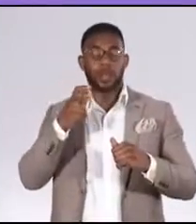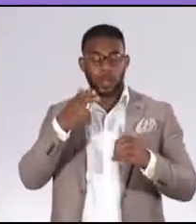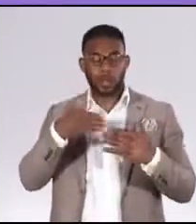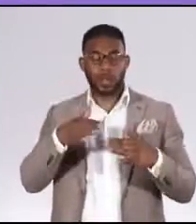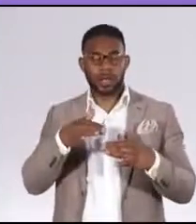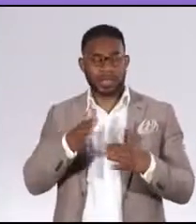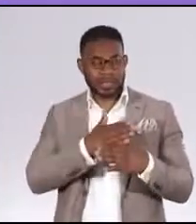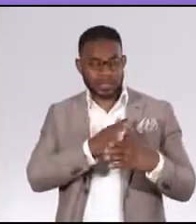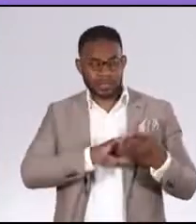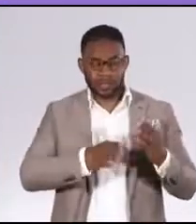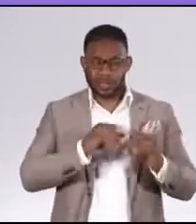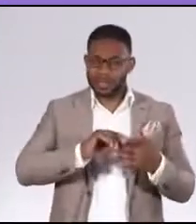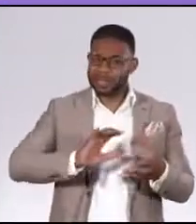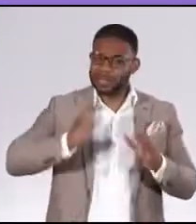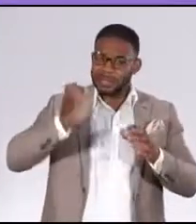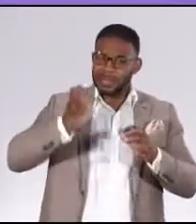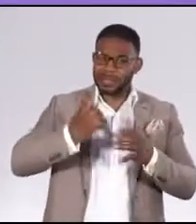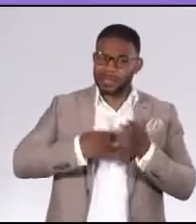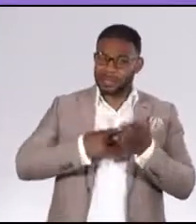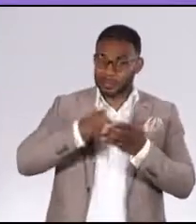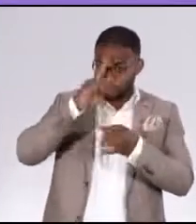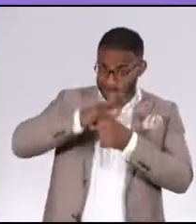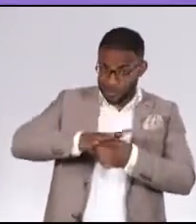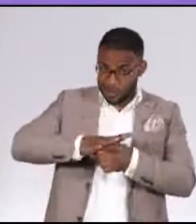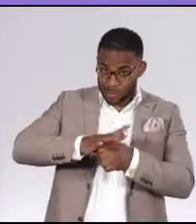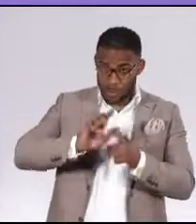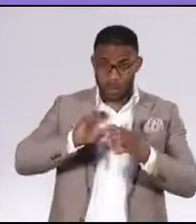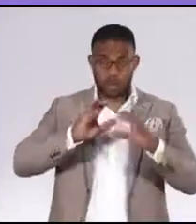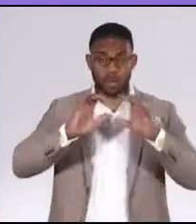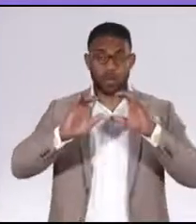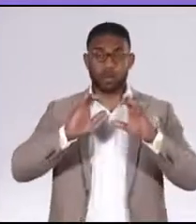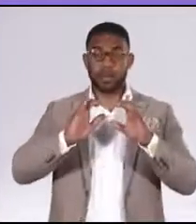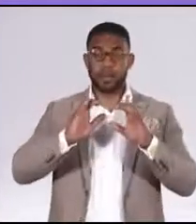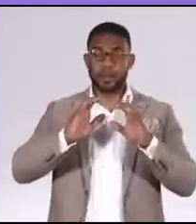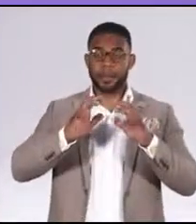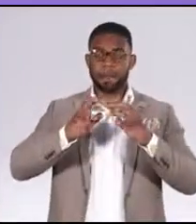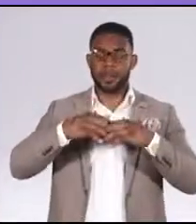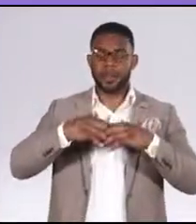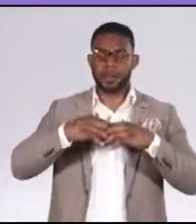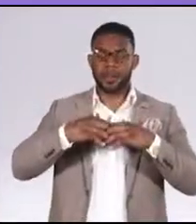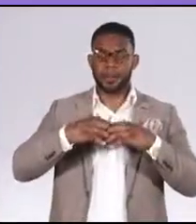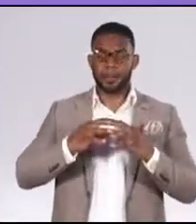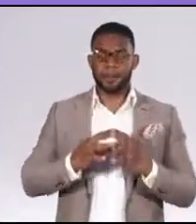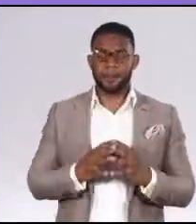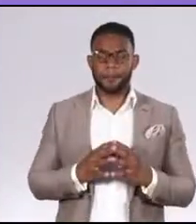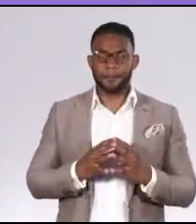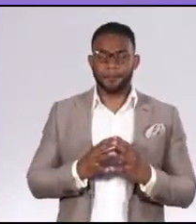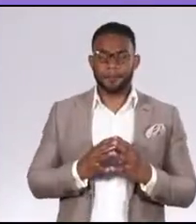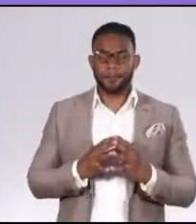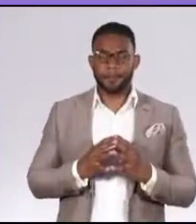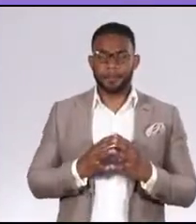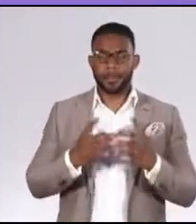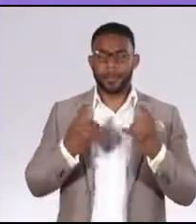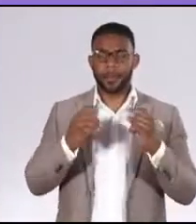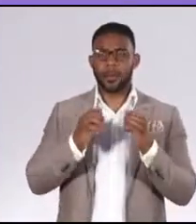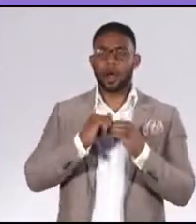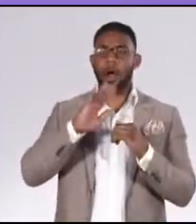and Sometimes just stress, when communication breaks down, and this happens with all degrees of hearing loss.